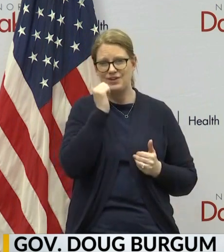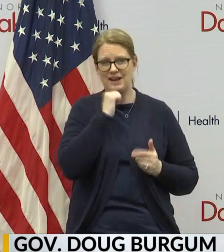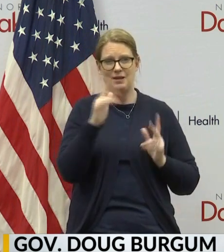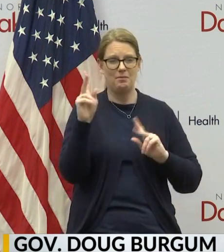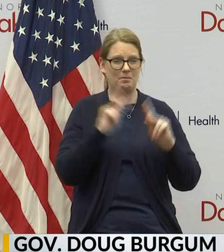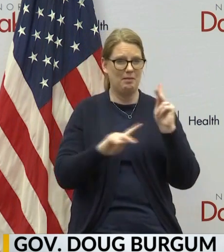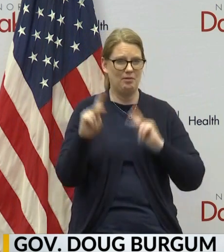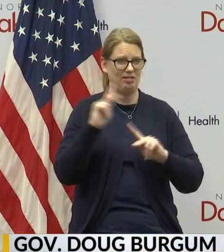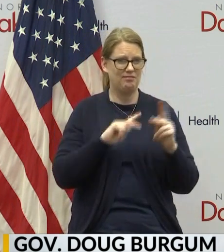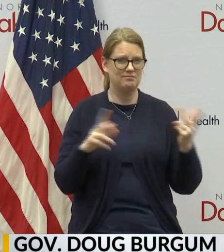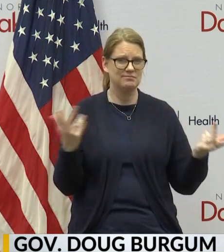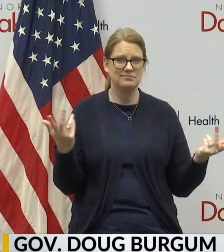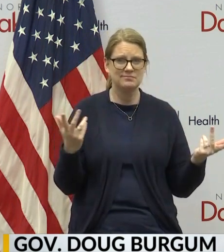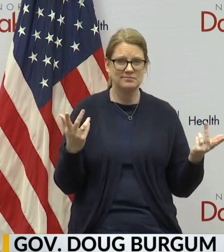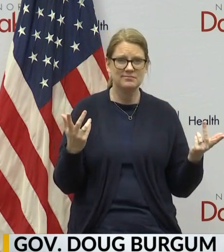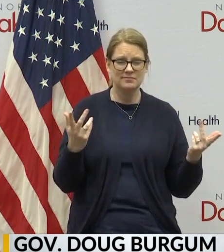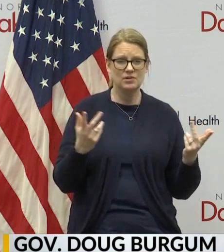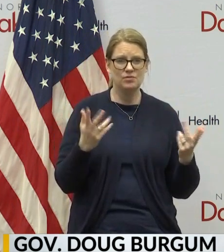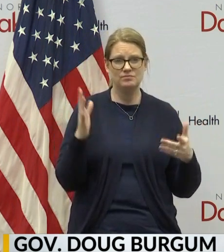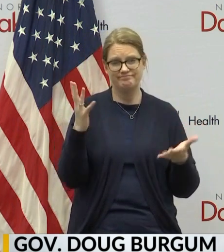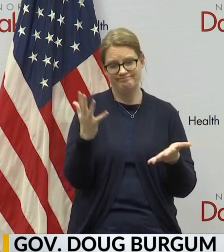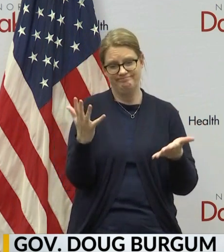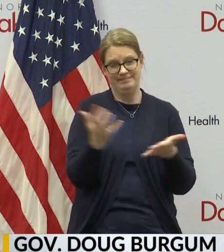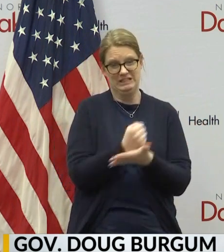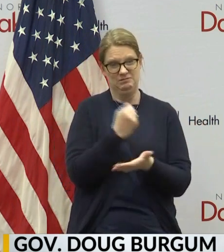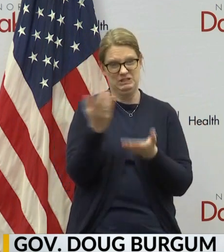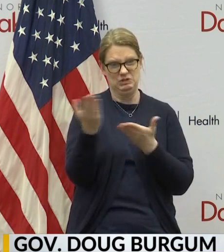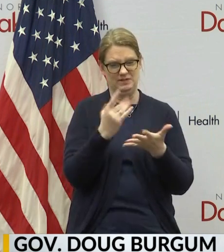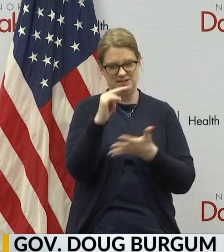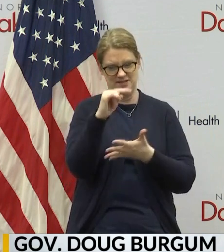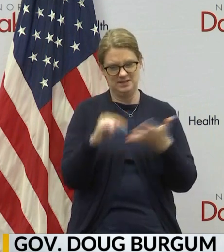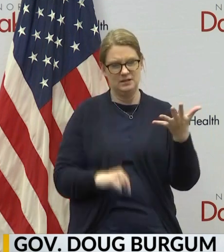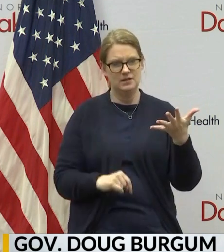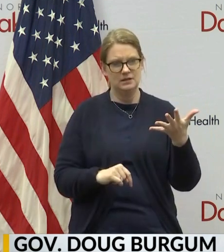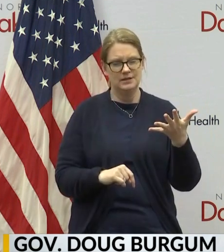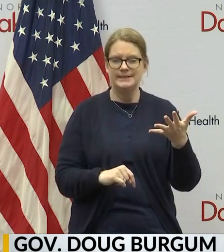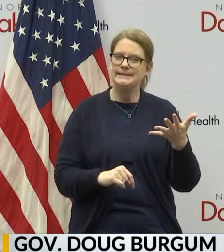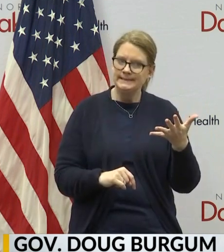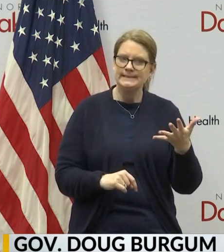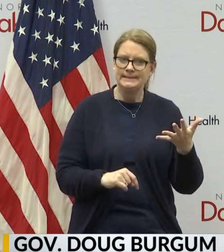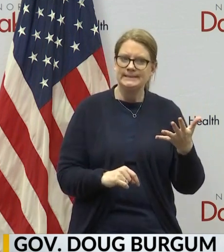AFFECTED BY THIS INCLUDING BUSINESS OWNERS, INDEPENDENT CONTRACTORS, EMPLOYEES AND